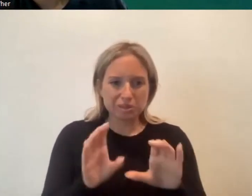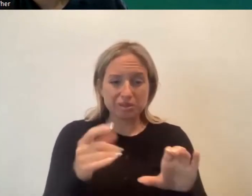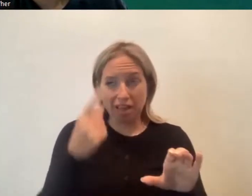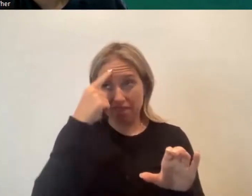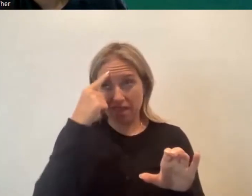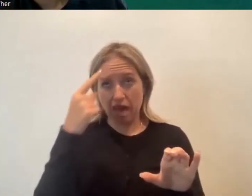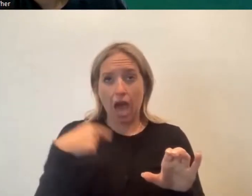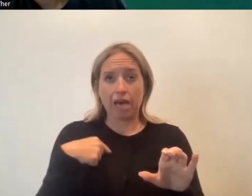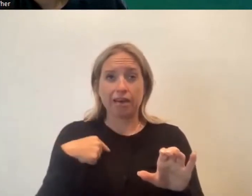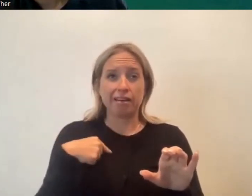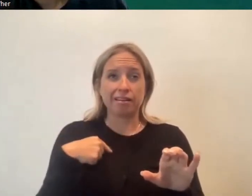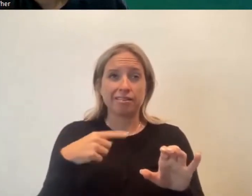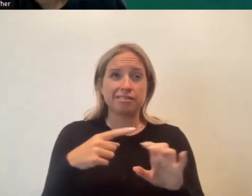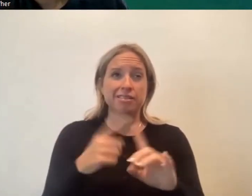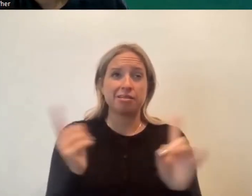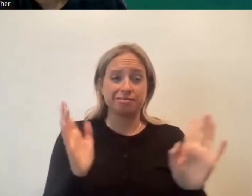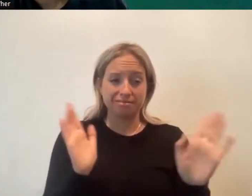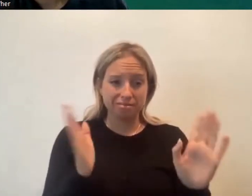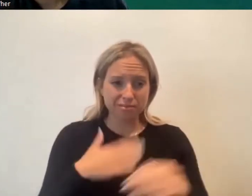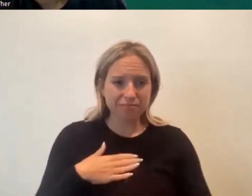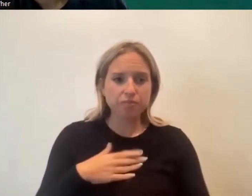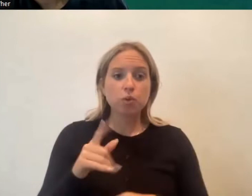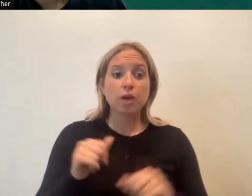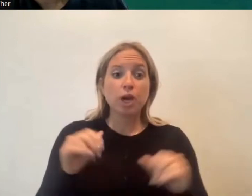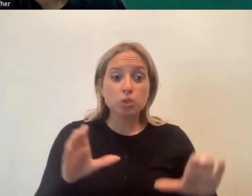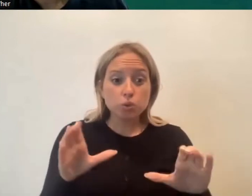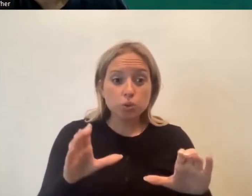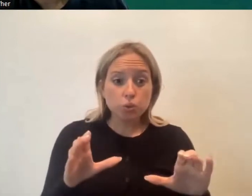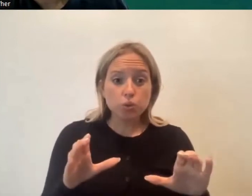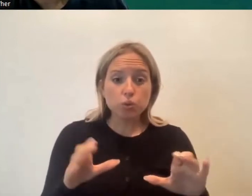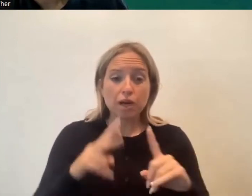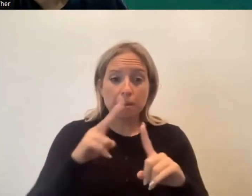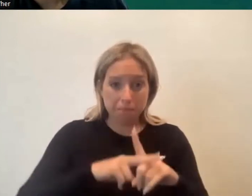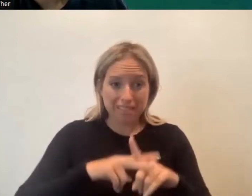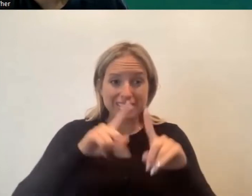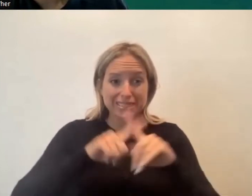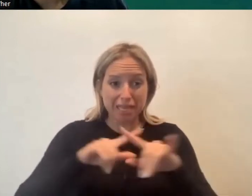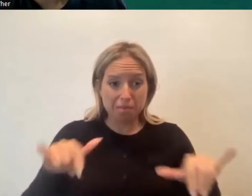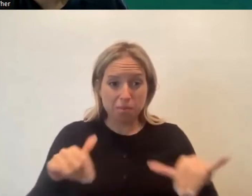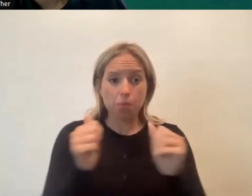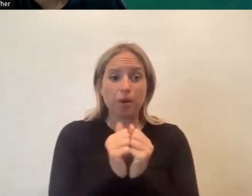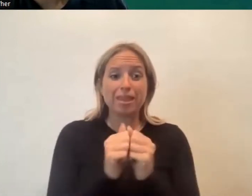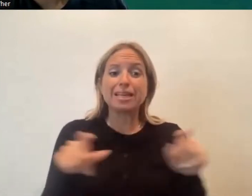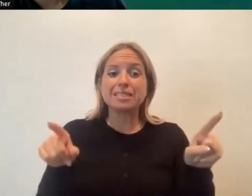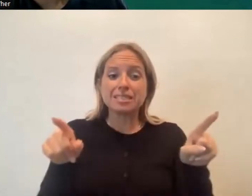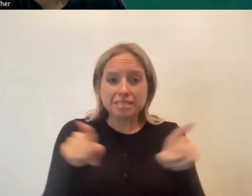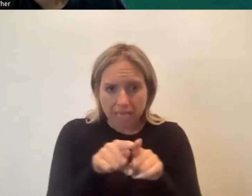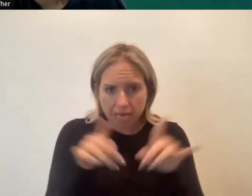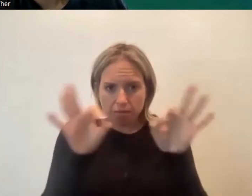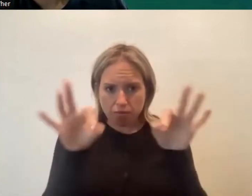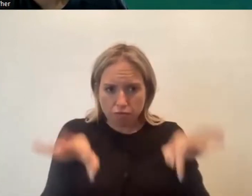You can actually do the application at the same time with the same form, with the same information.